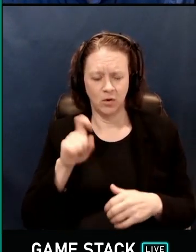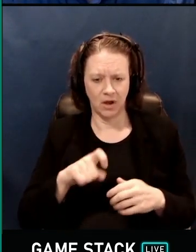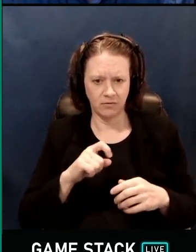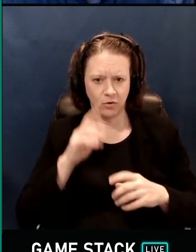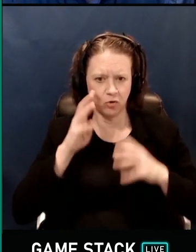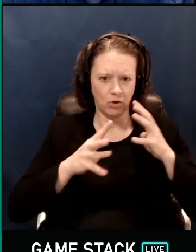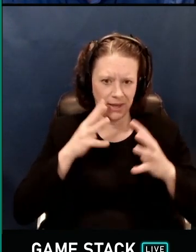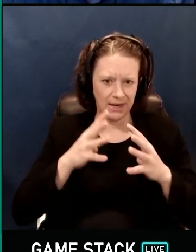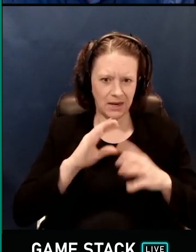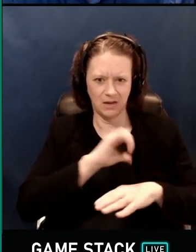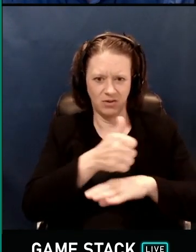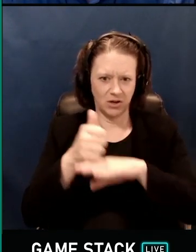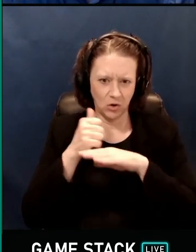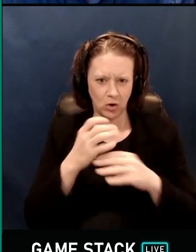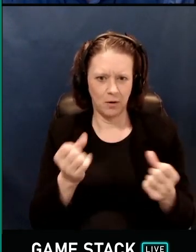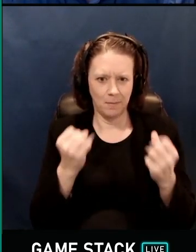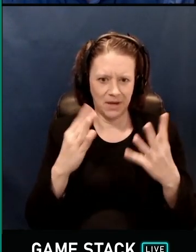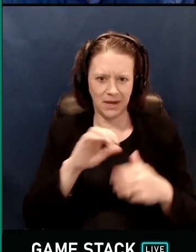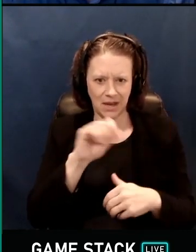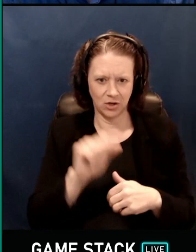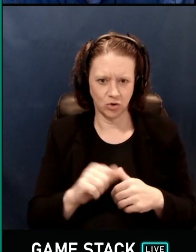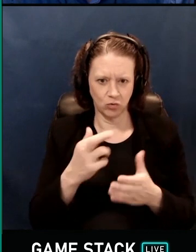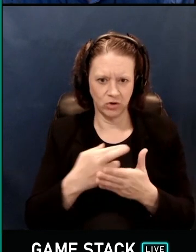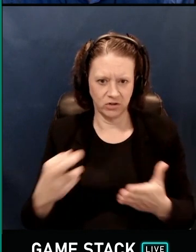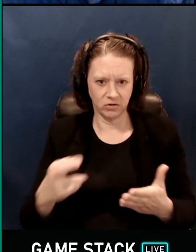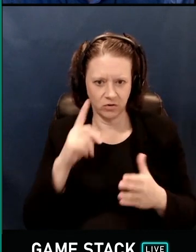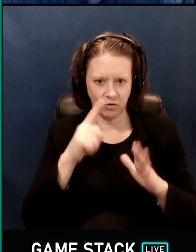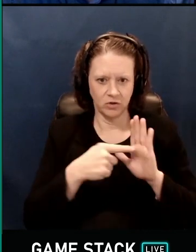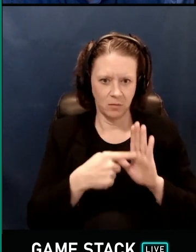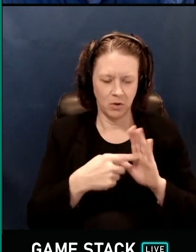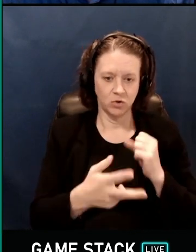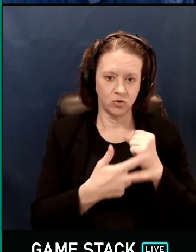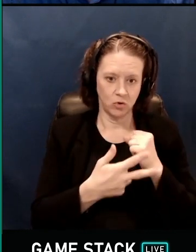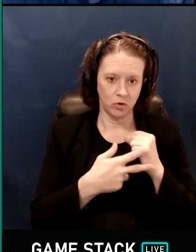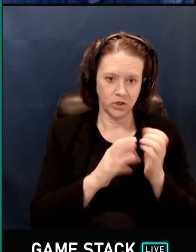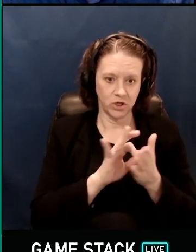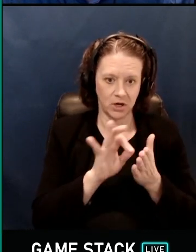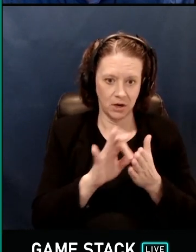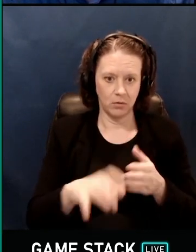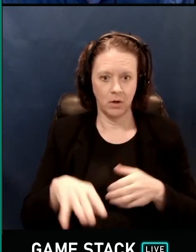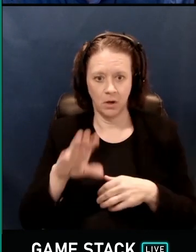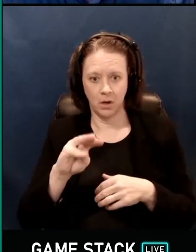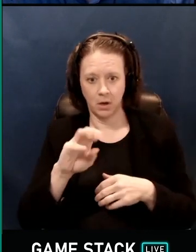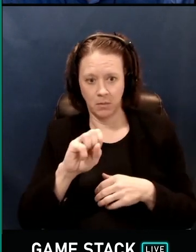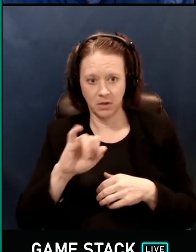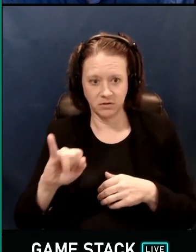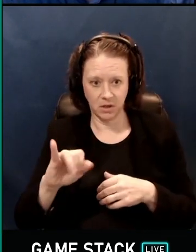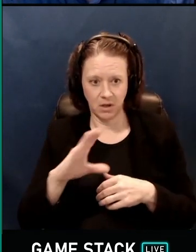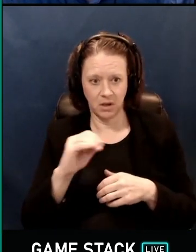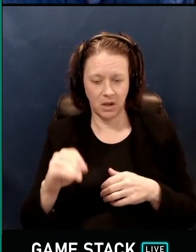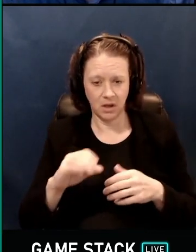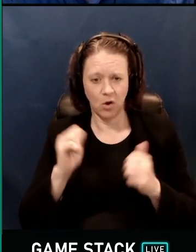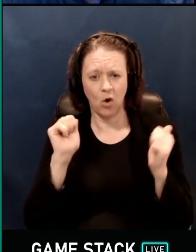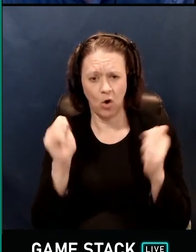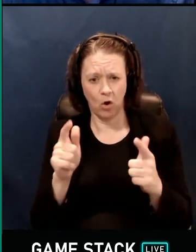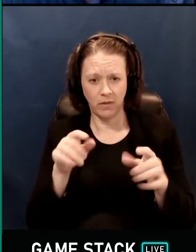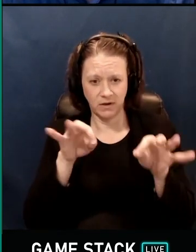Azure resources, like storage account, MSI and role definitions for AIB to work